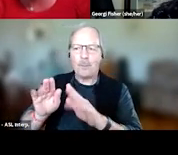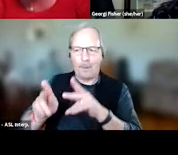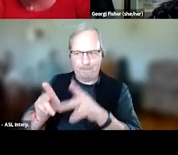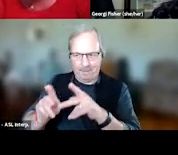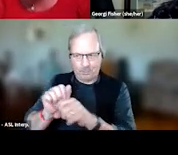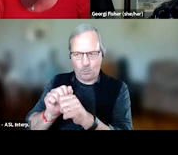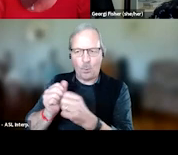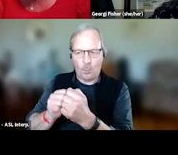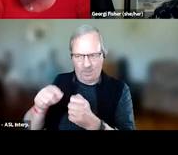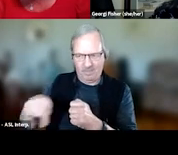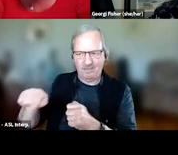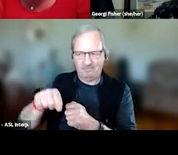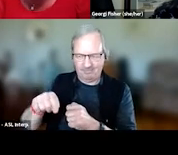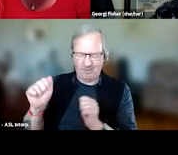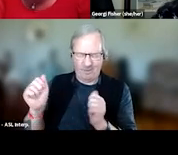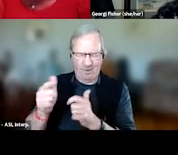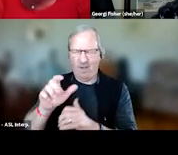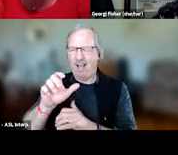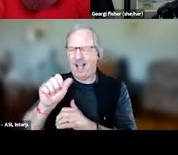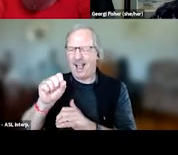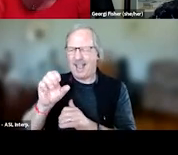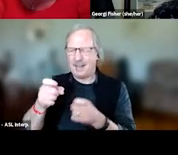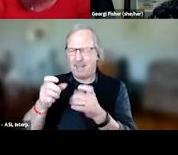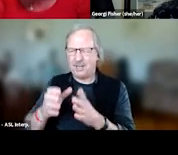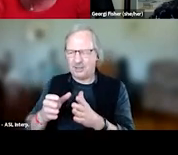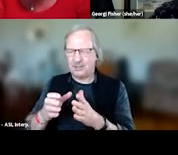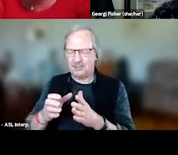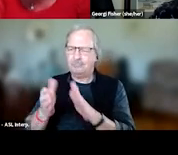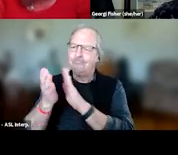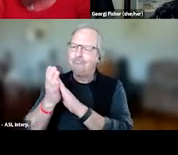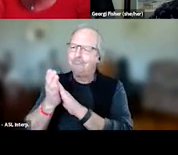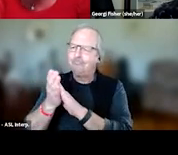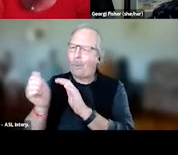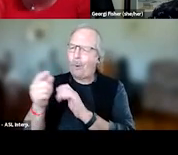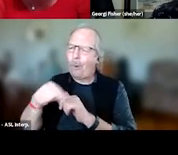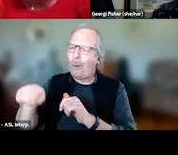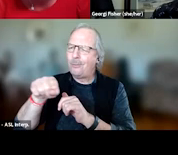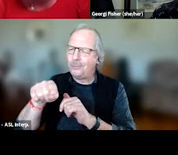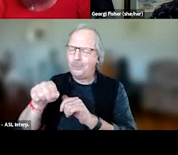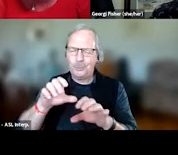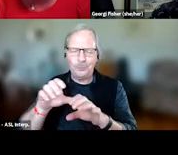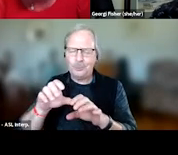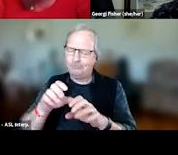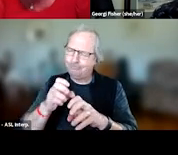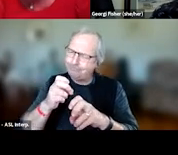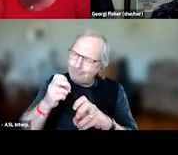So all case managers should have, you know, kudos to all of you guys, you know, because you guys do a hard work and a hard job.